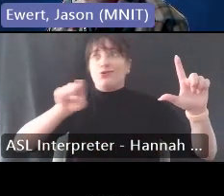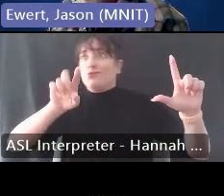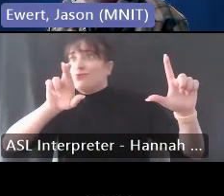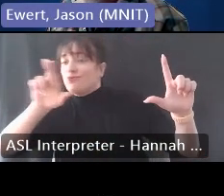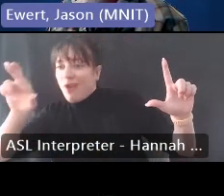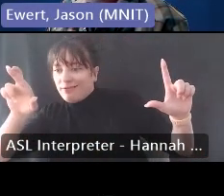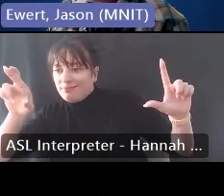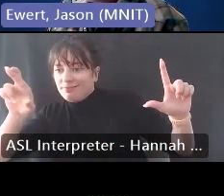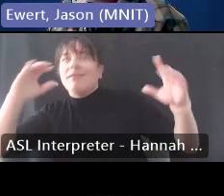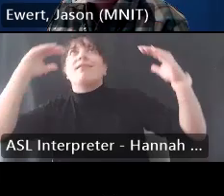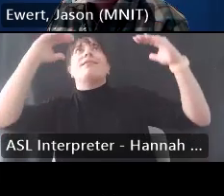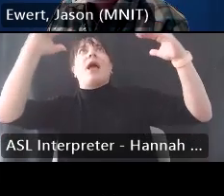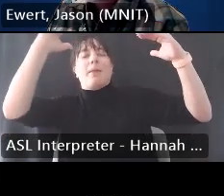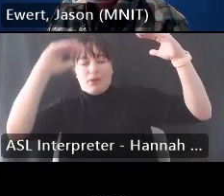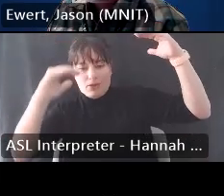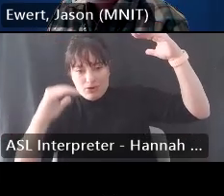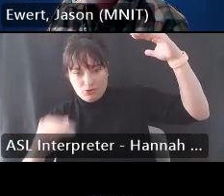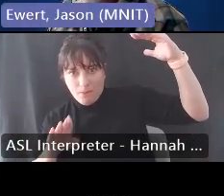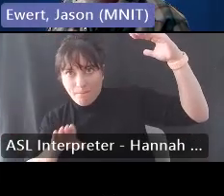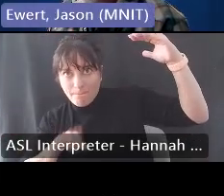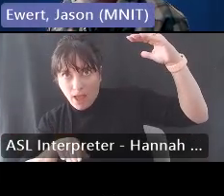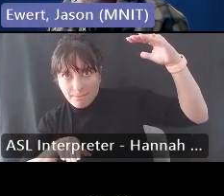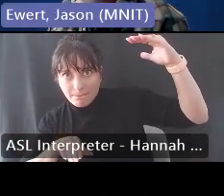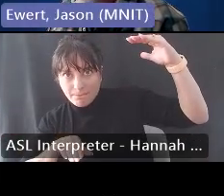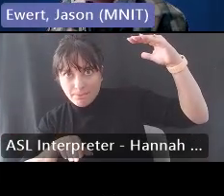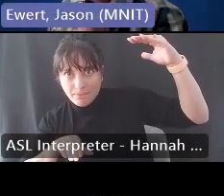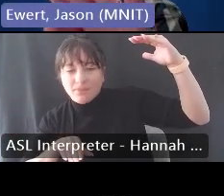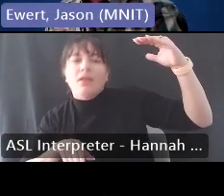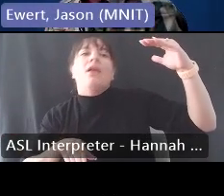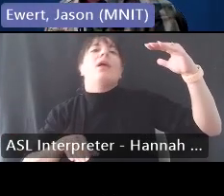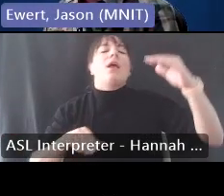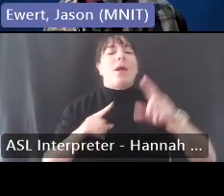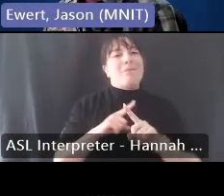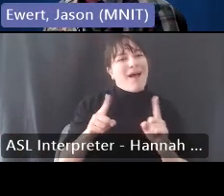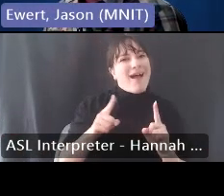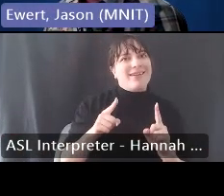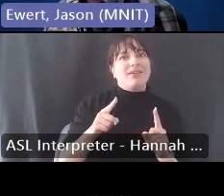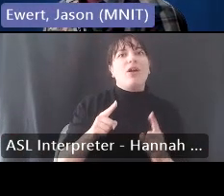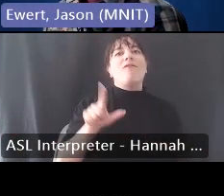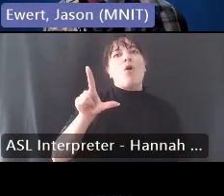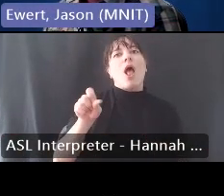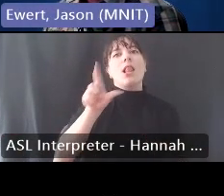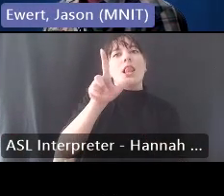a linear pile of information that you experience.